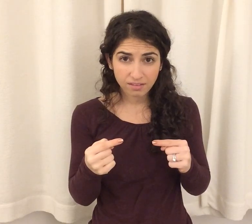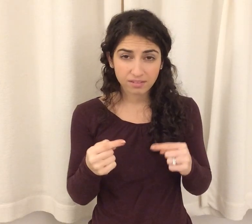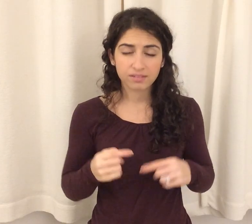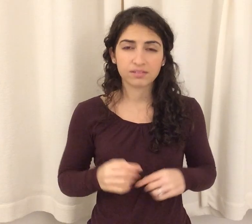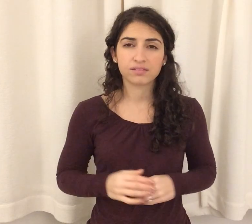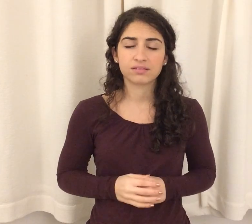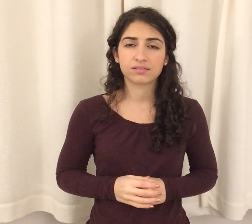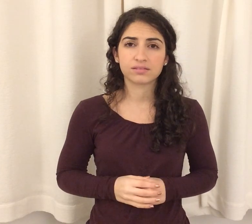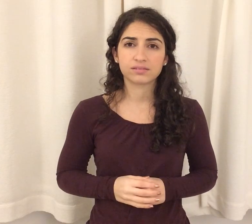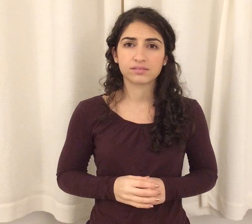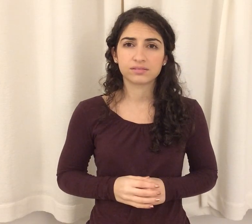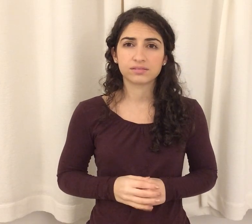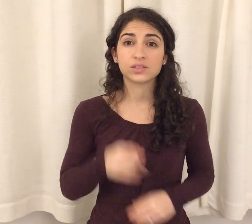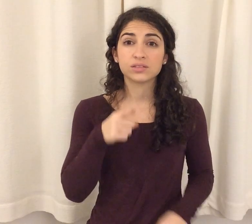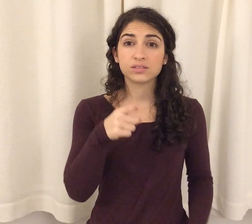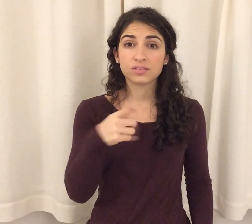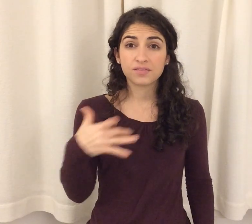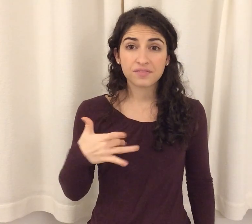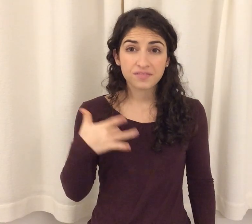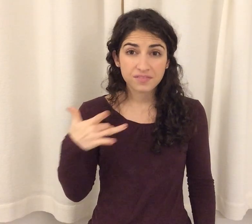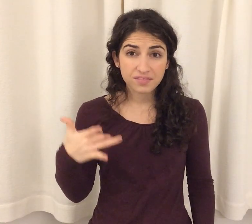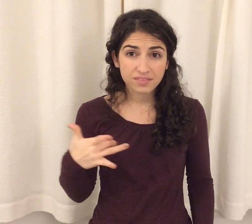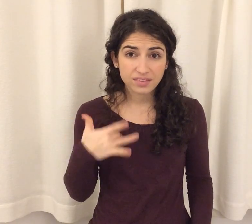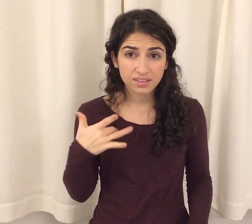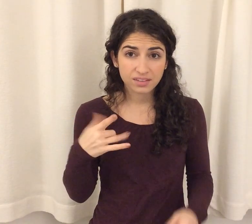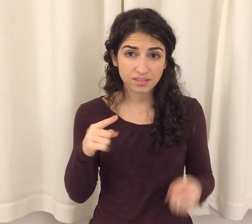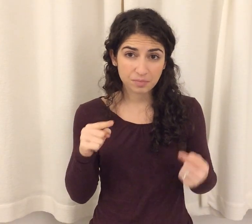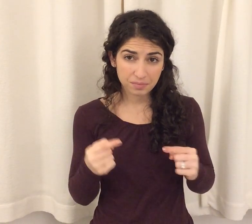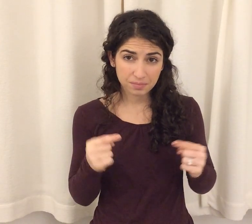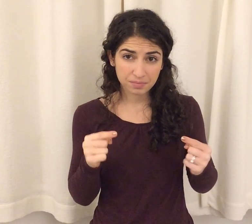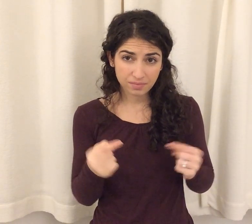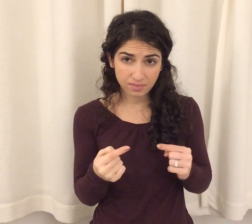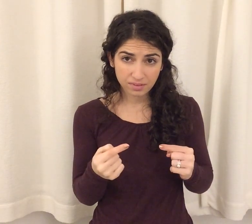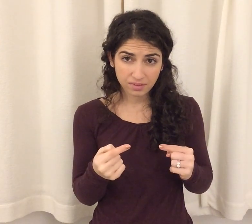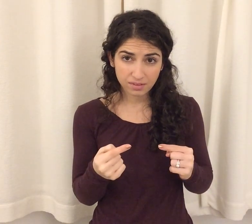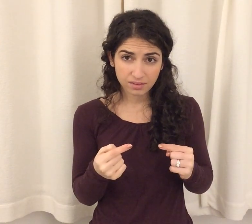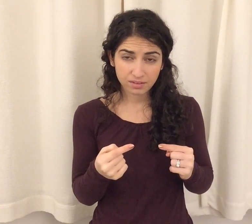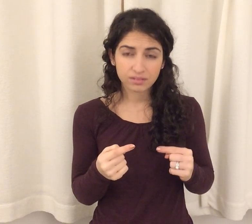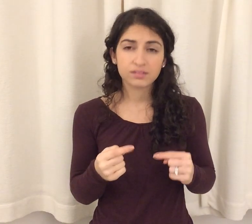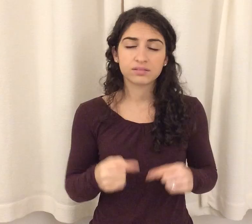"do you feel pain?" or "are you in pain?"